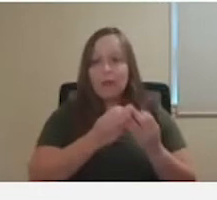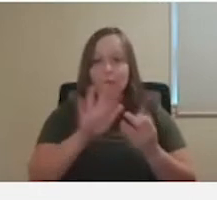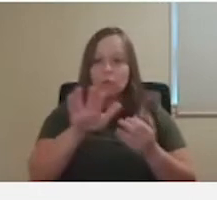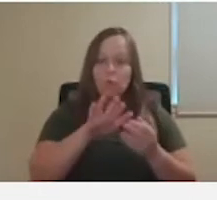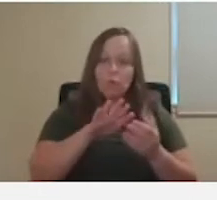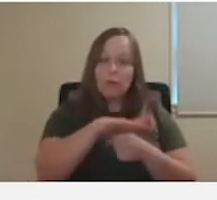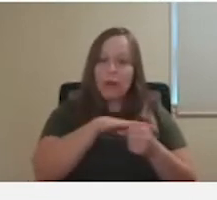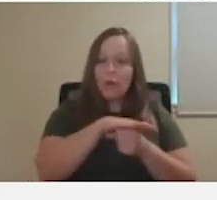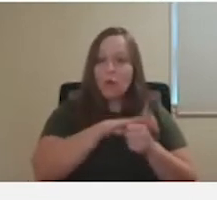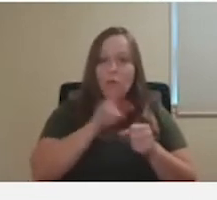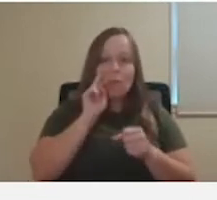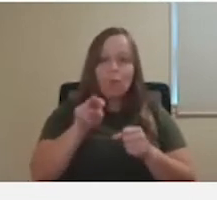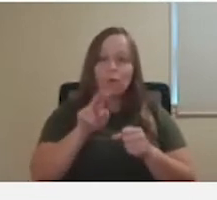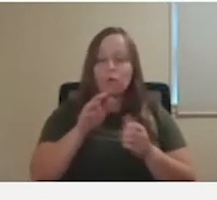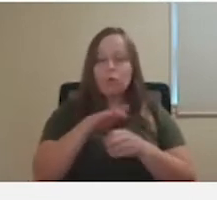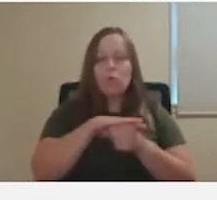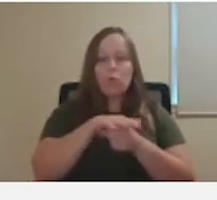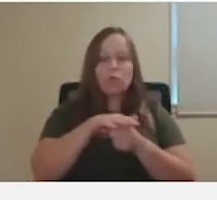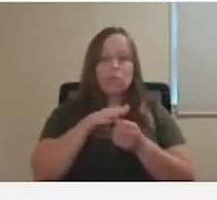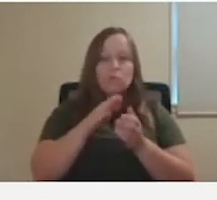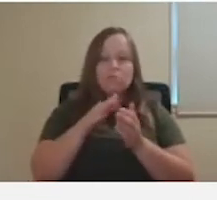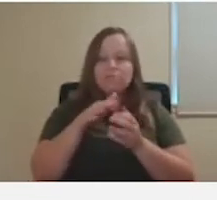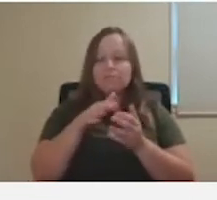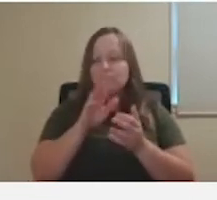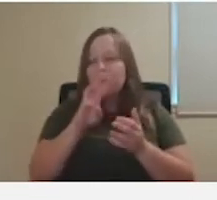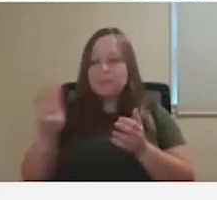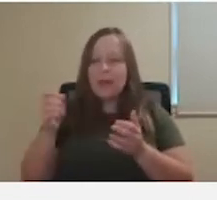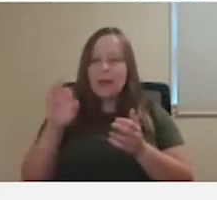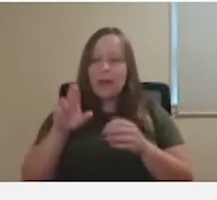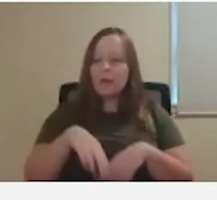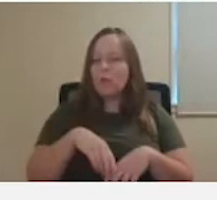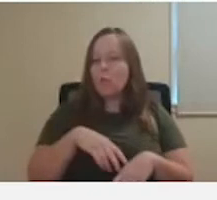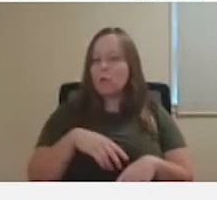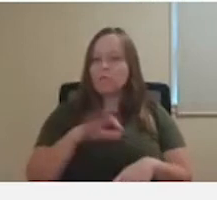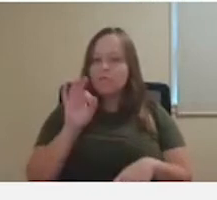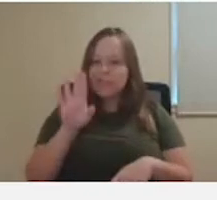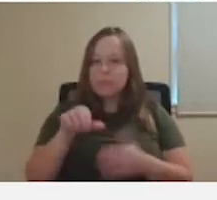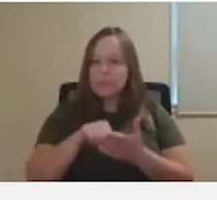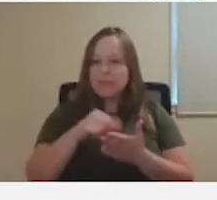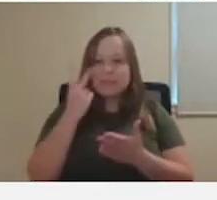look at your local neighborhood websites or web pages and see if there's someone there.